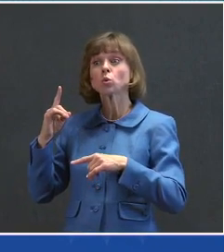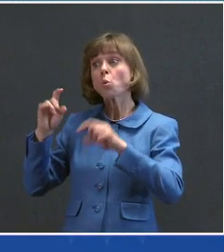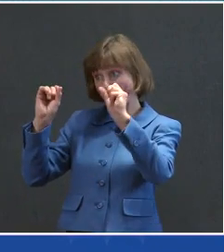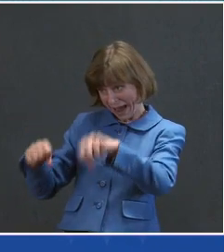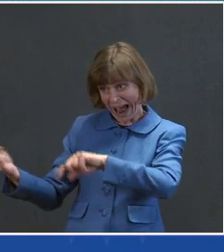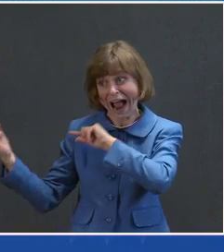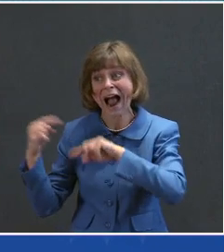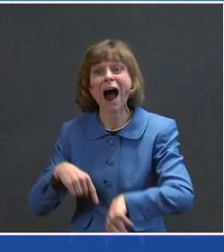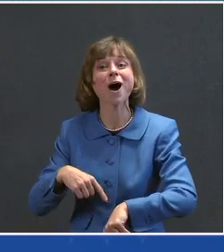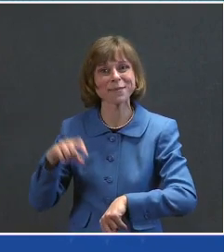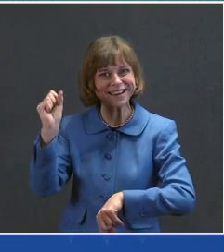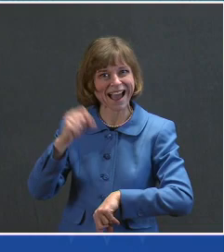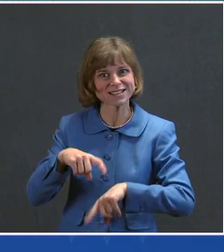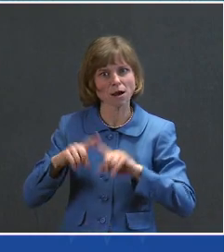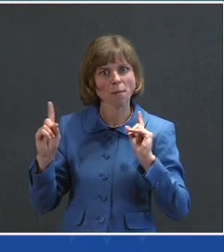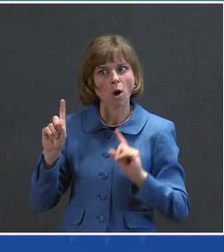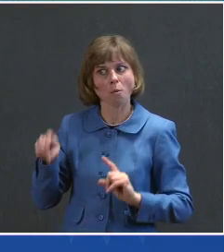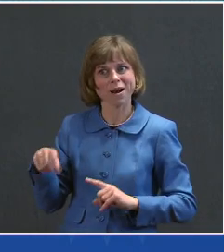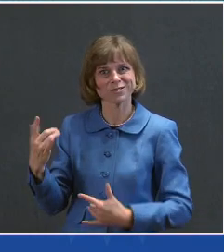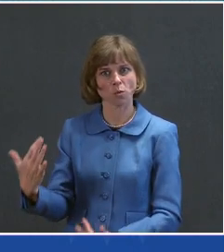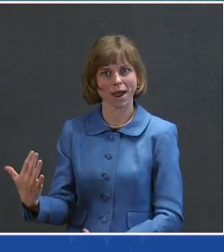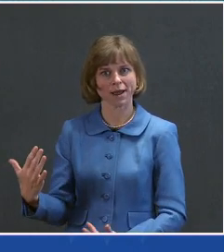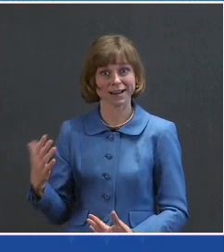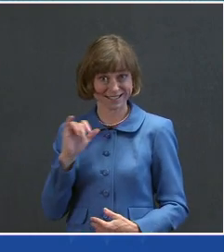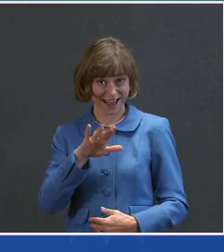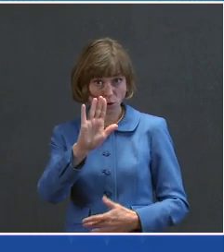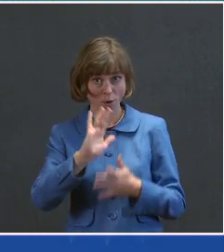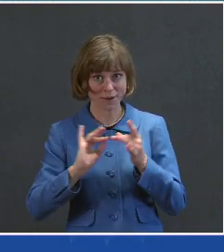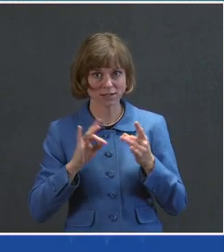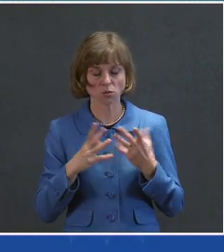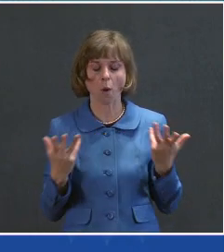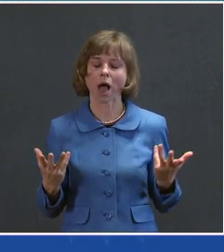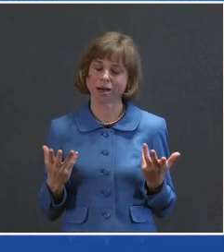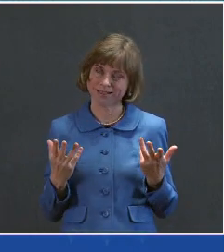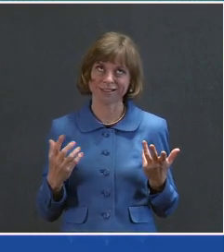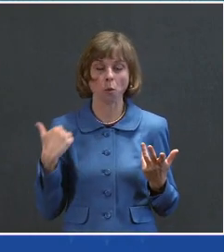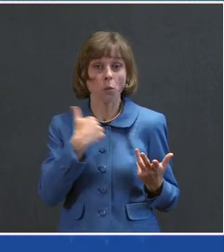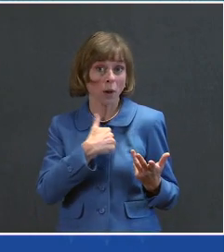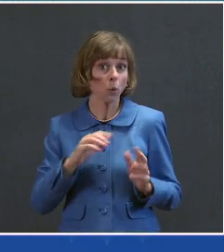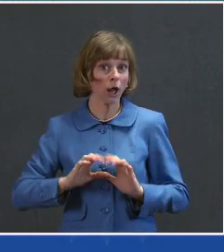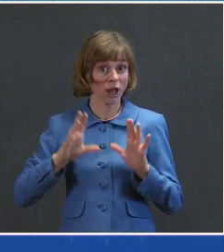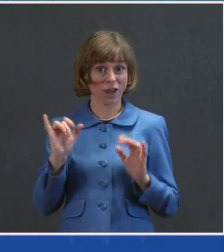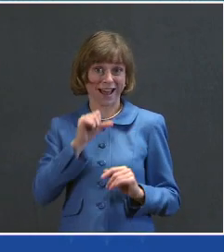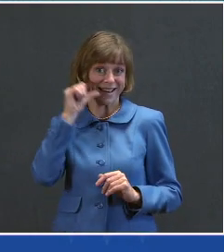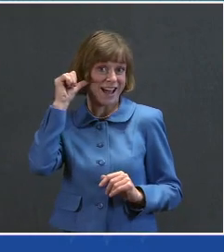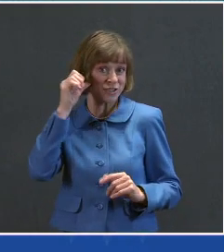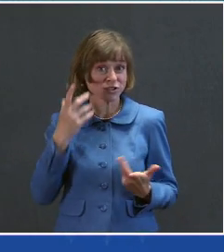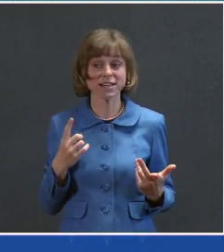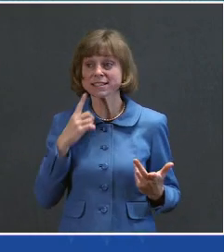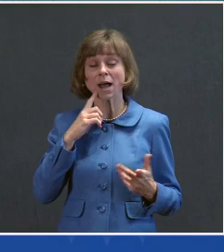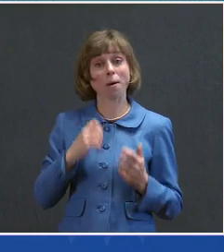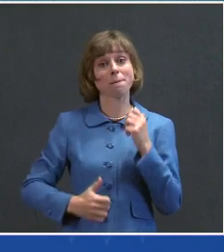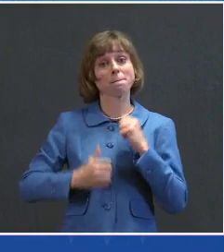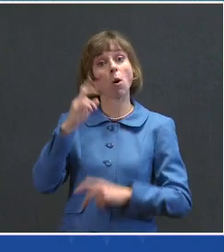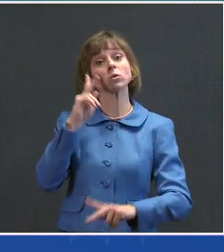Is that the message you're sending? Ms. Psaki: Well, we've been also clear, as he was yesterday, the majority of people who come to the border are turned away,